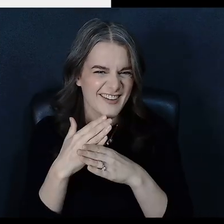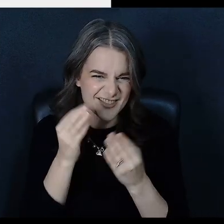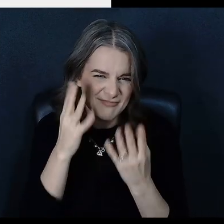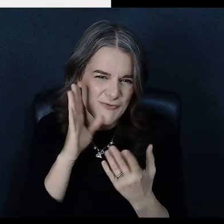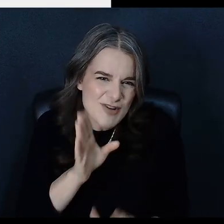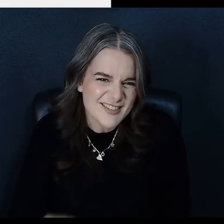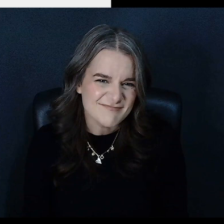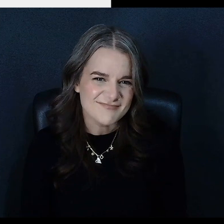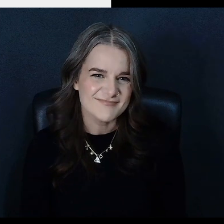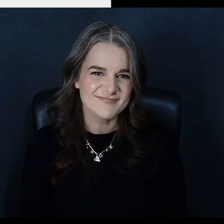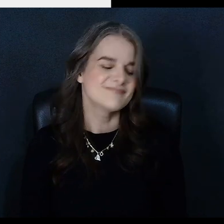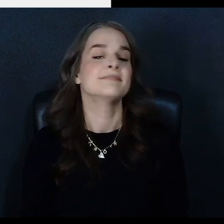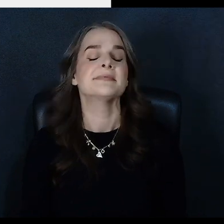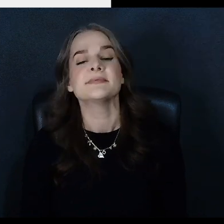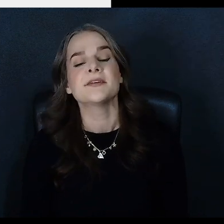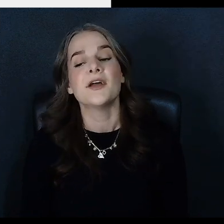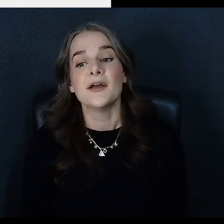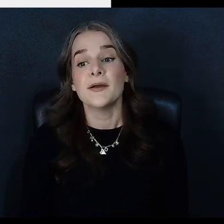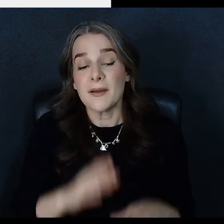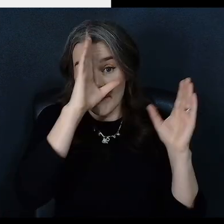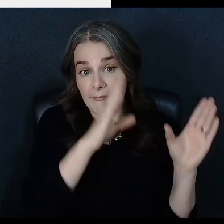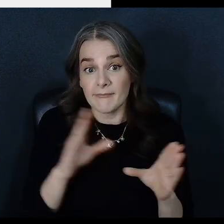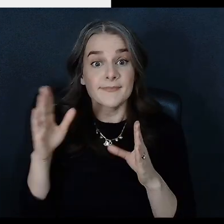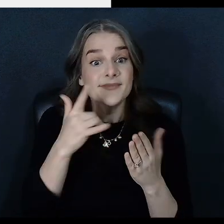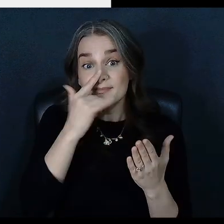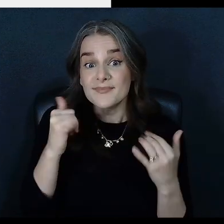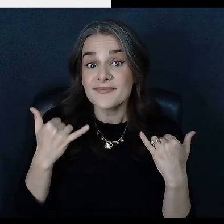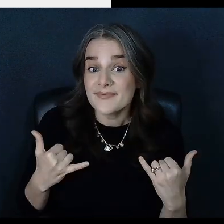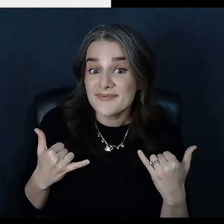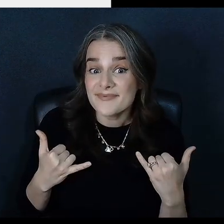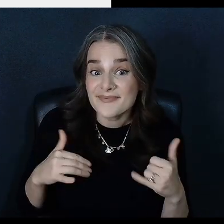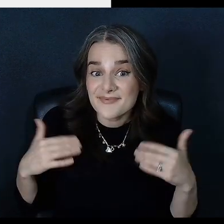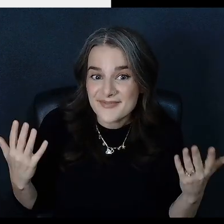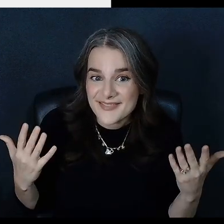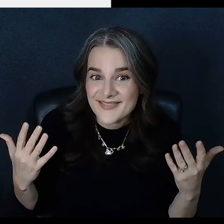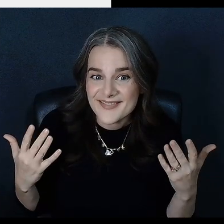Talking about the idea of technology tools